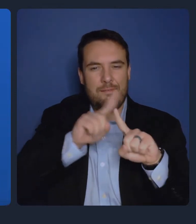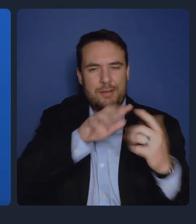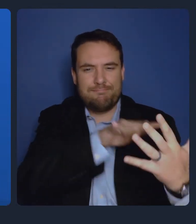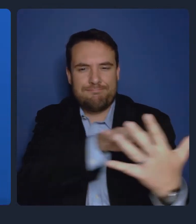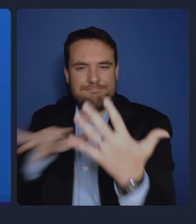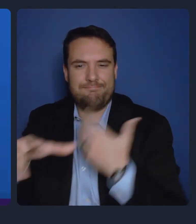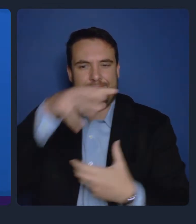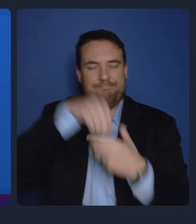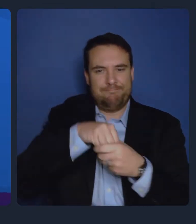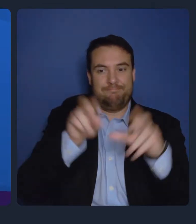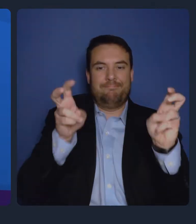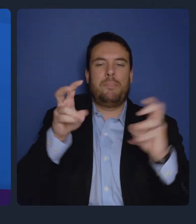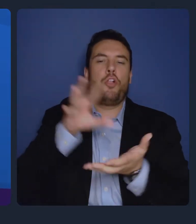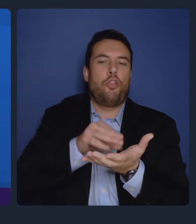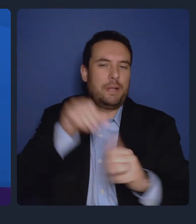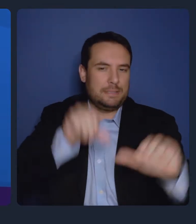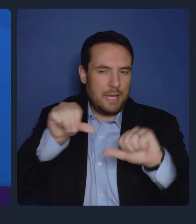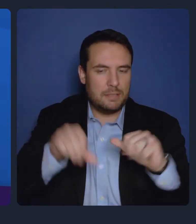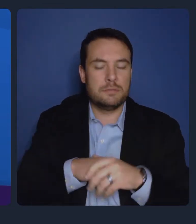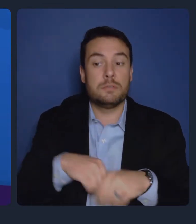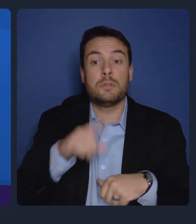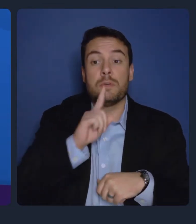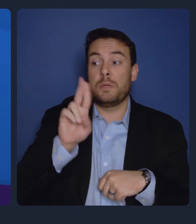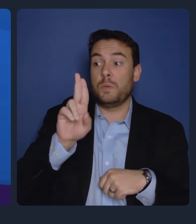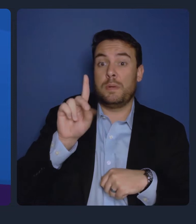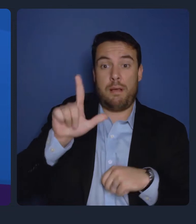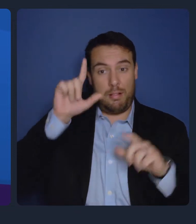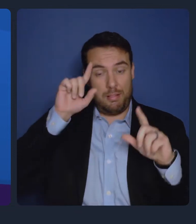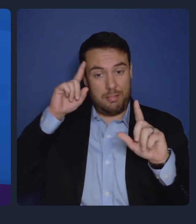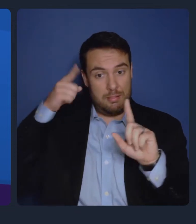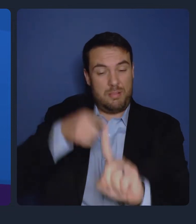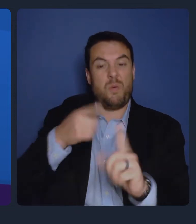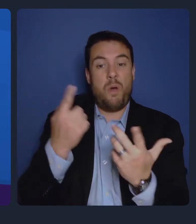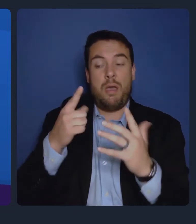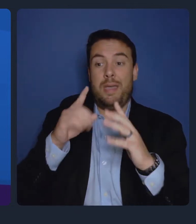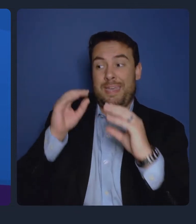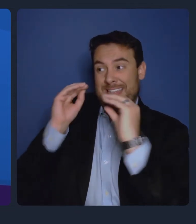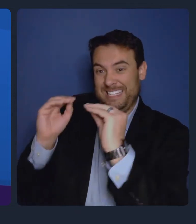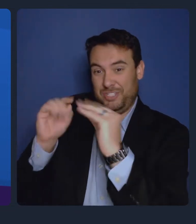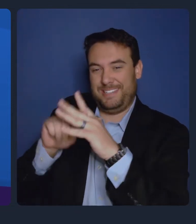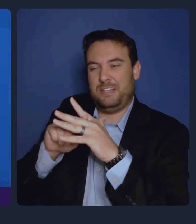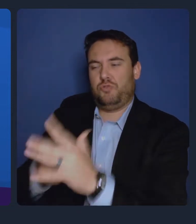And it's really focused on designing from the beginning with a broader range of learners in mind.